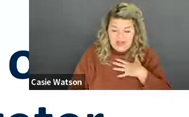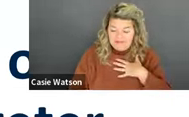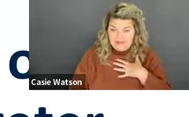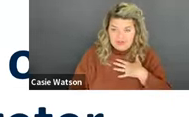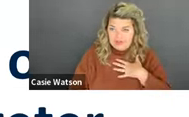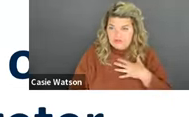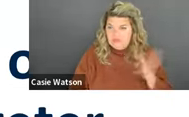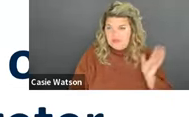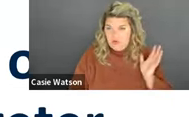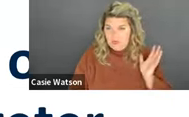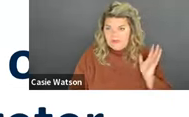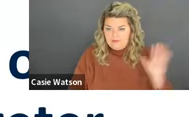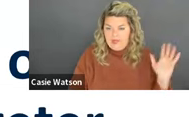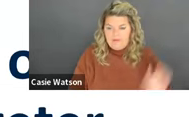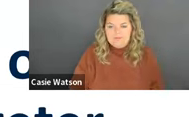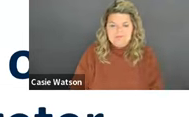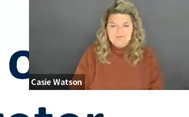The chat feature is open for that.